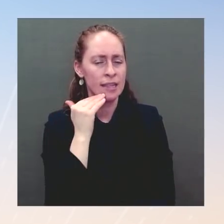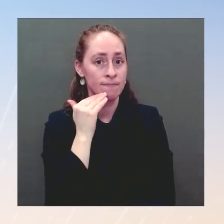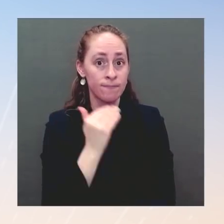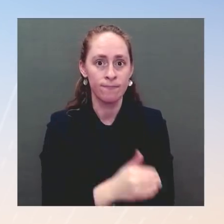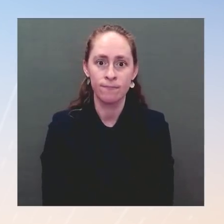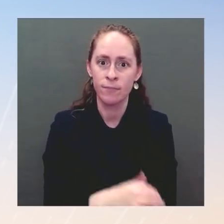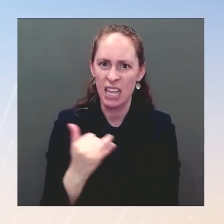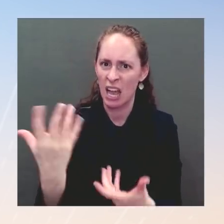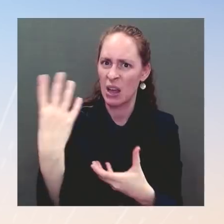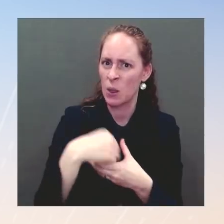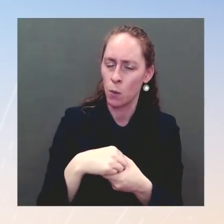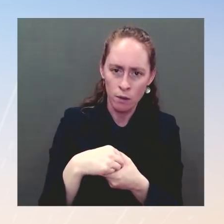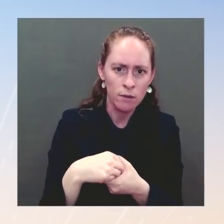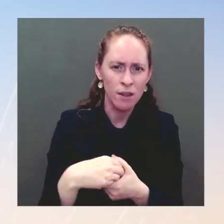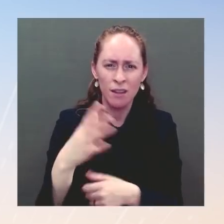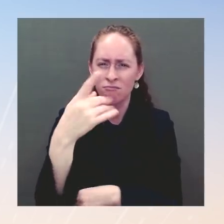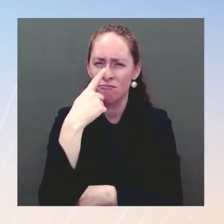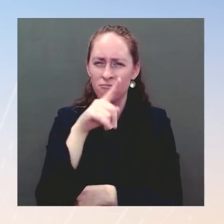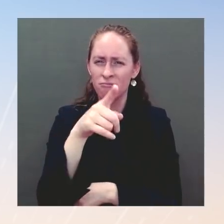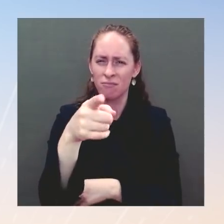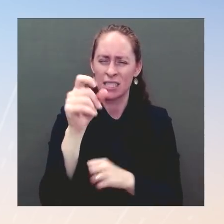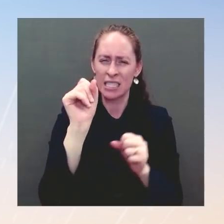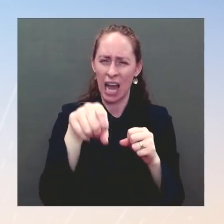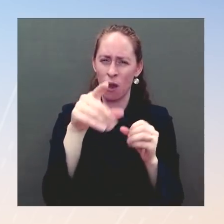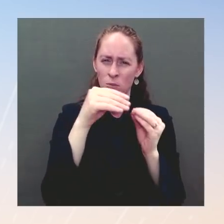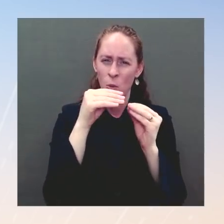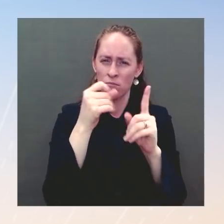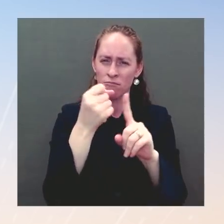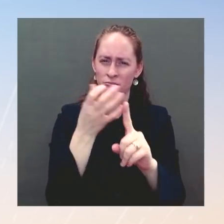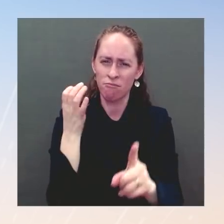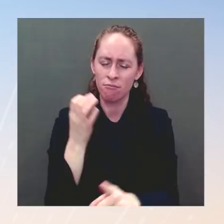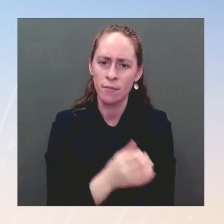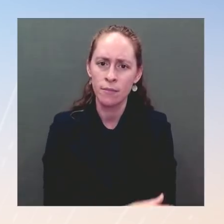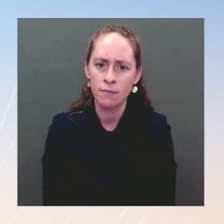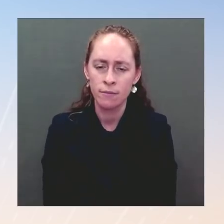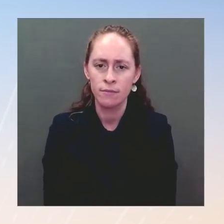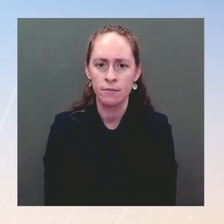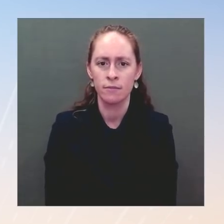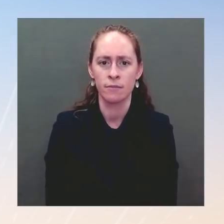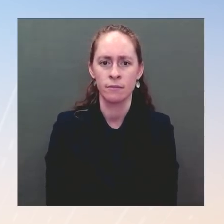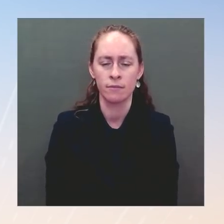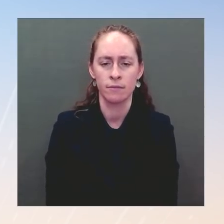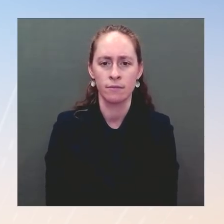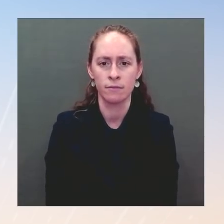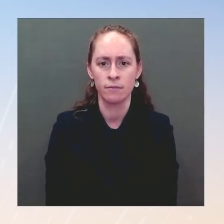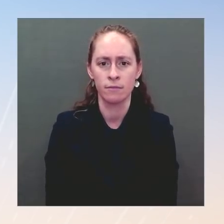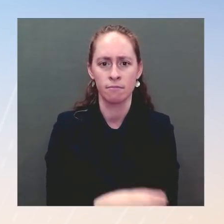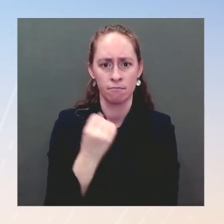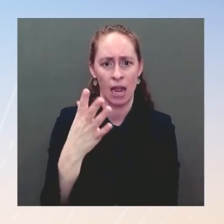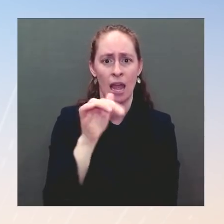the complaints of discrimination from Asian Americans. Ms. Psaki: I would have to dig further into this, Patsy. I'd really point you to the Department of Justice.